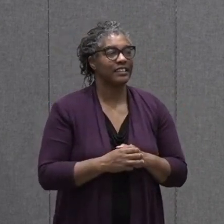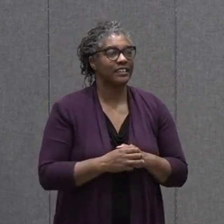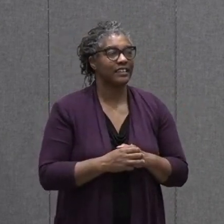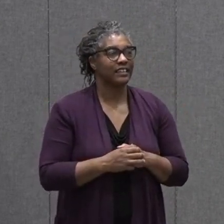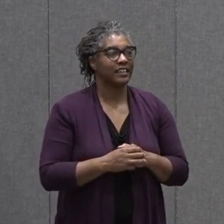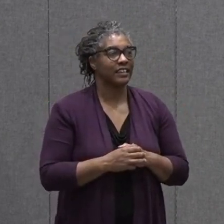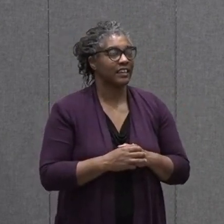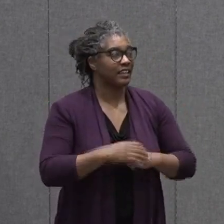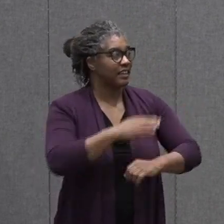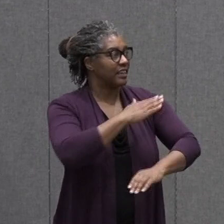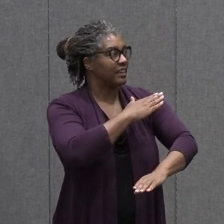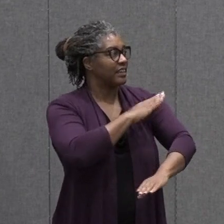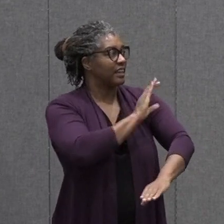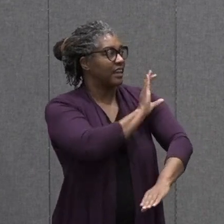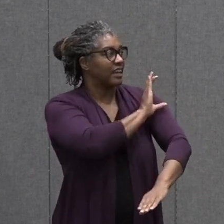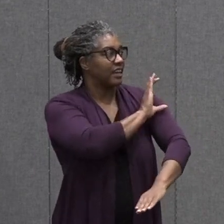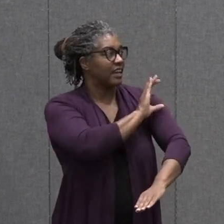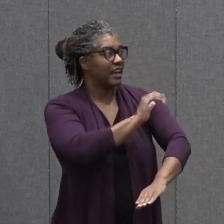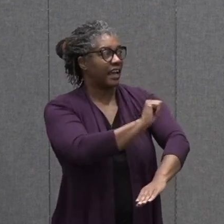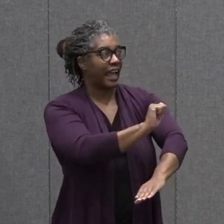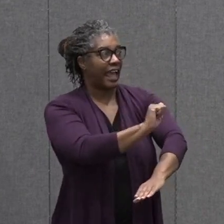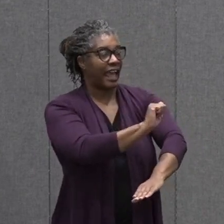Kuh, a,